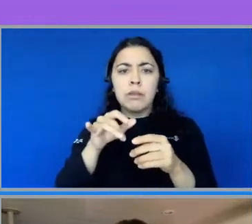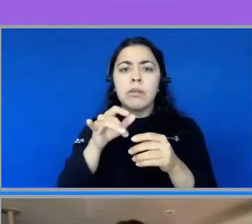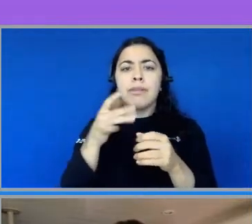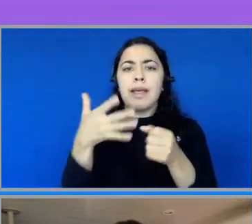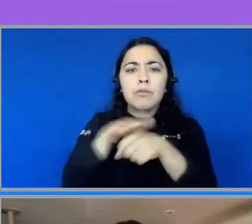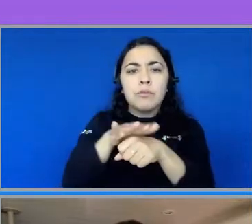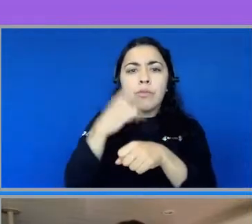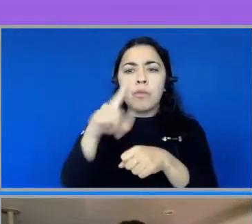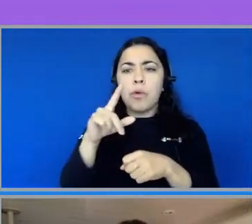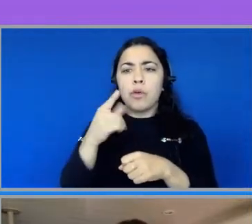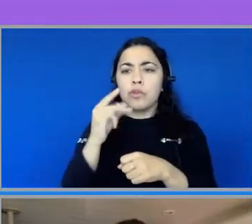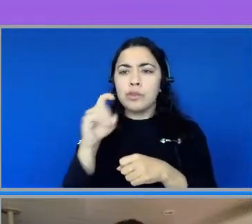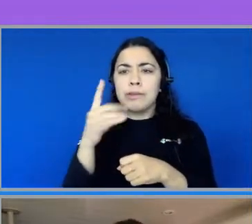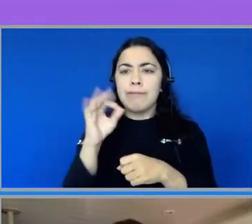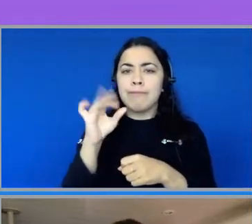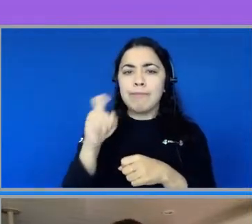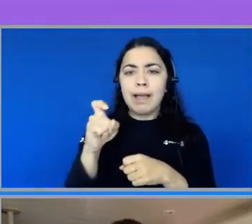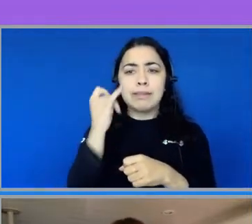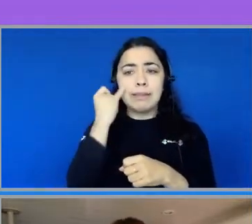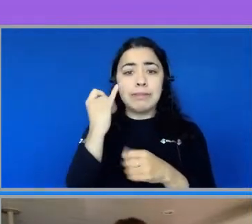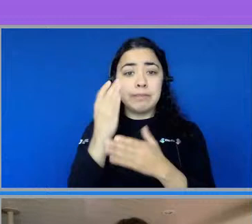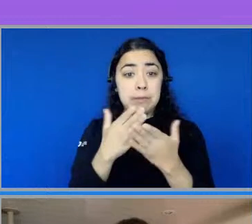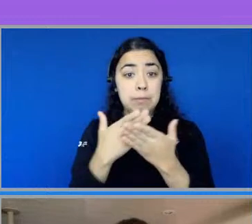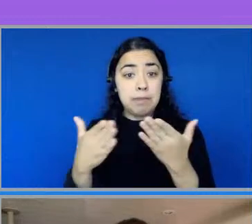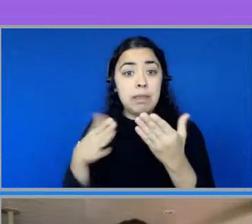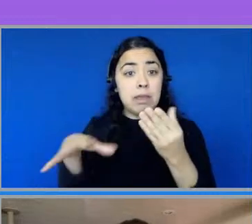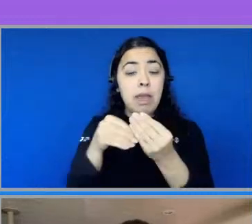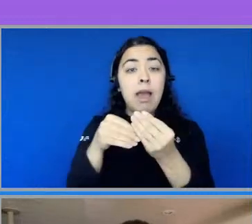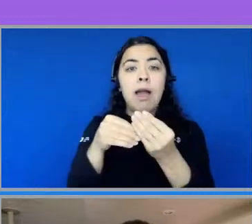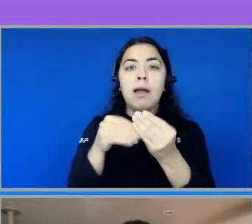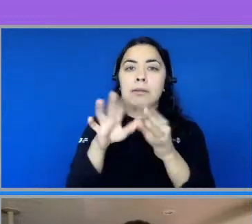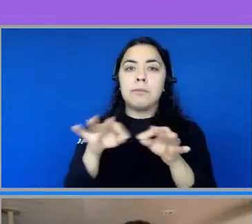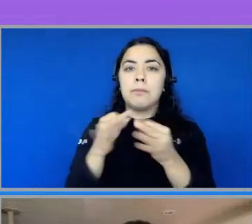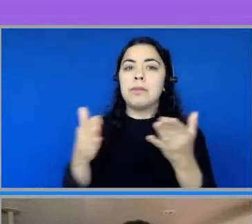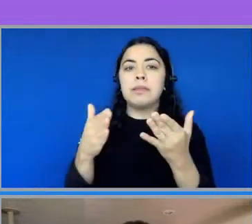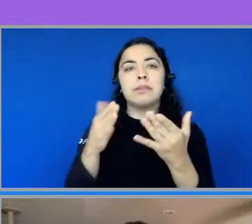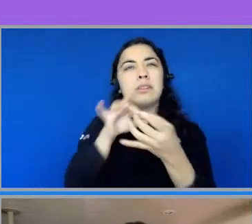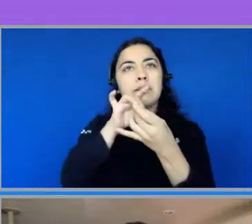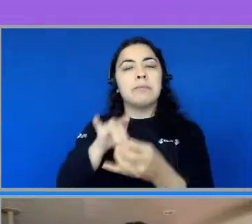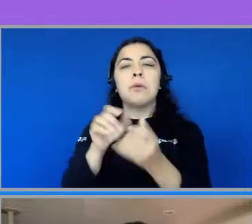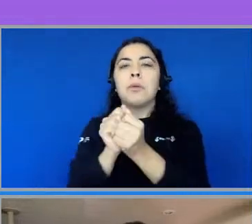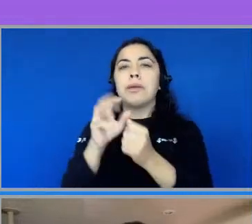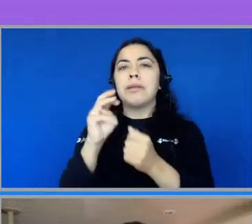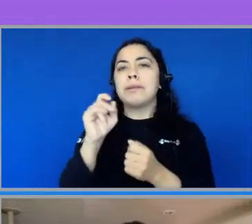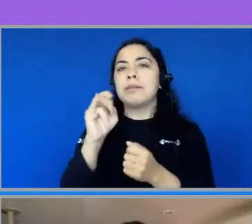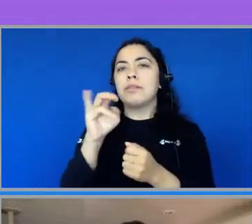grid and flex. If masonry becomes its own thing, we would add keywords to deal with